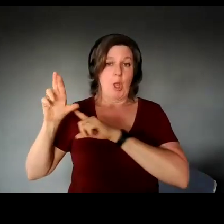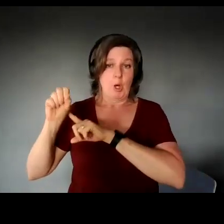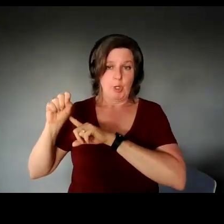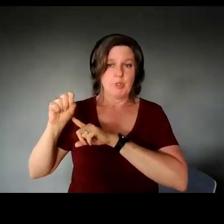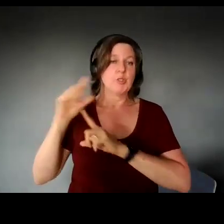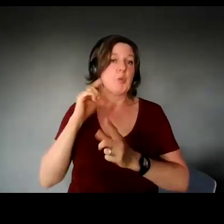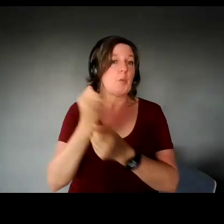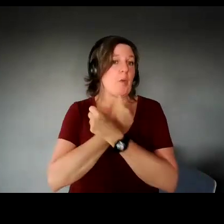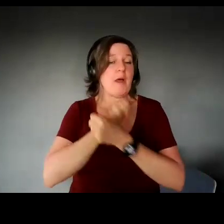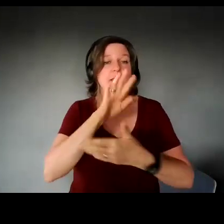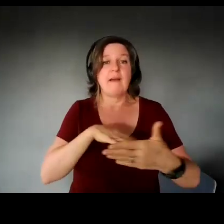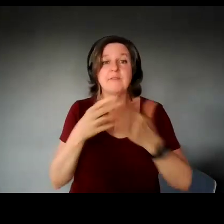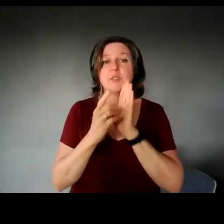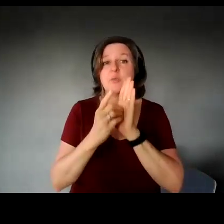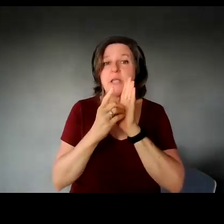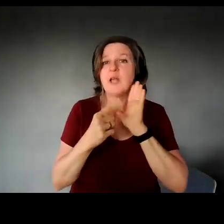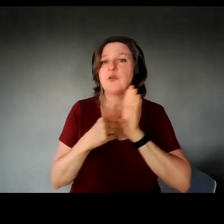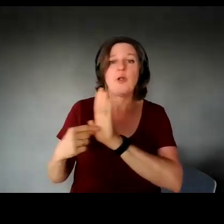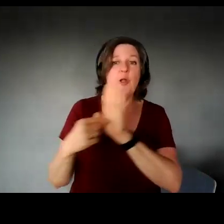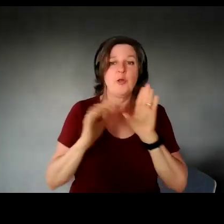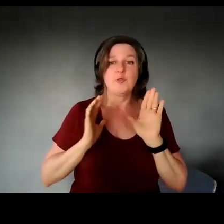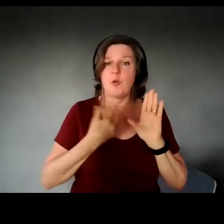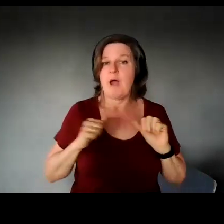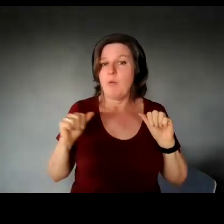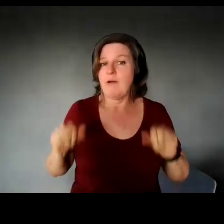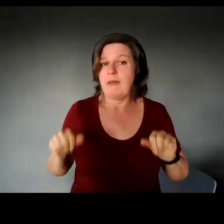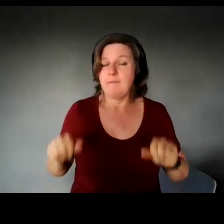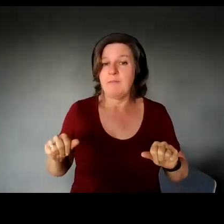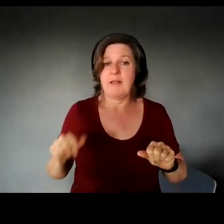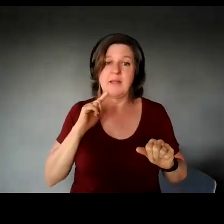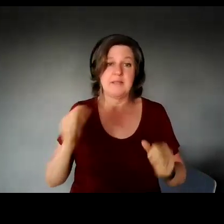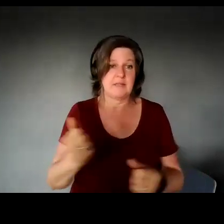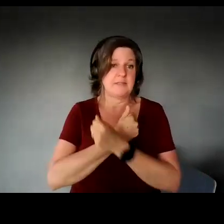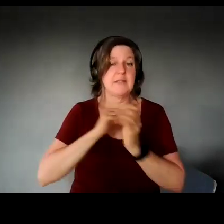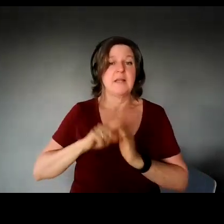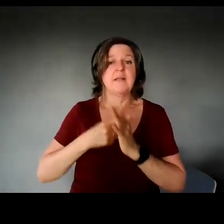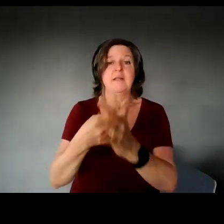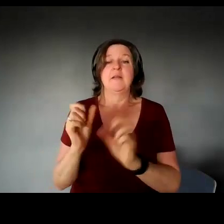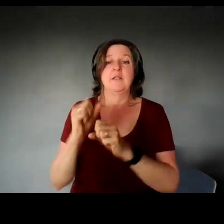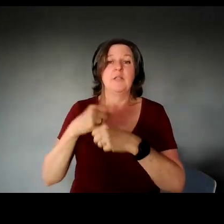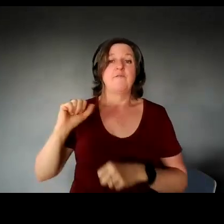showcase our capabilities and we would love to start making space with you.